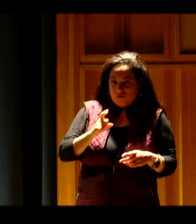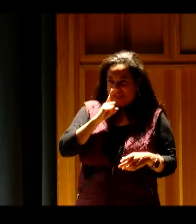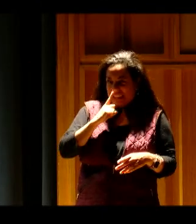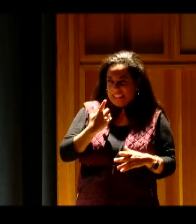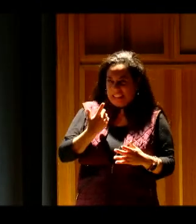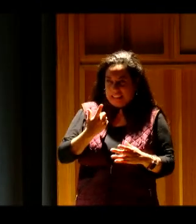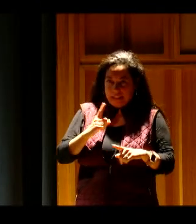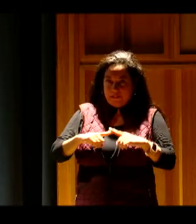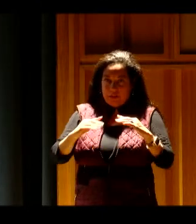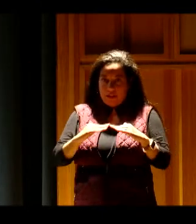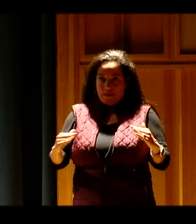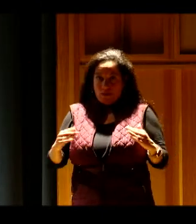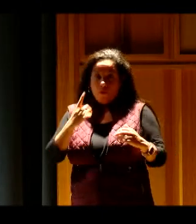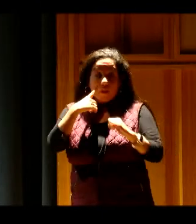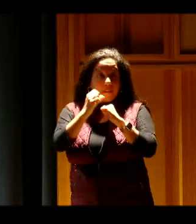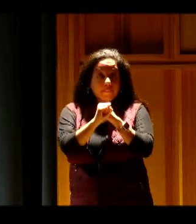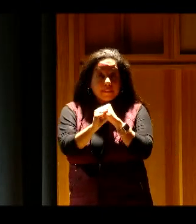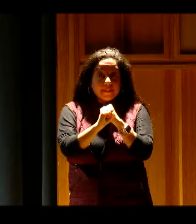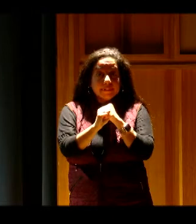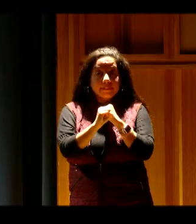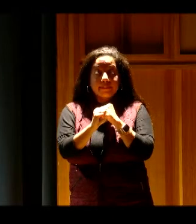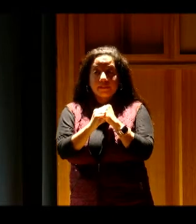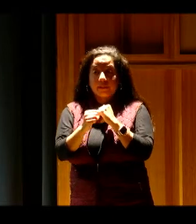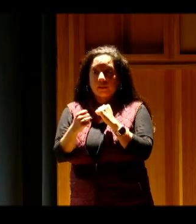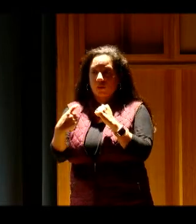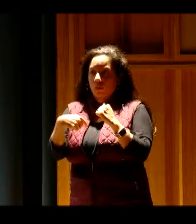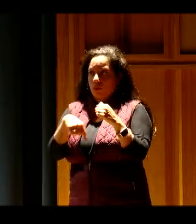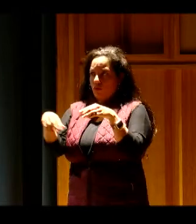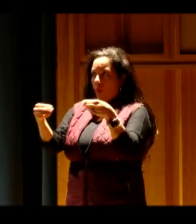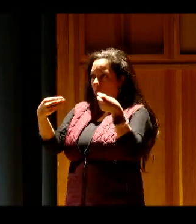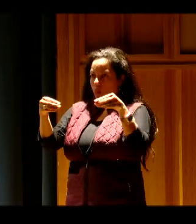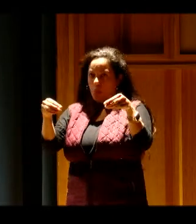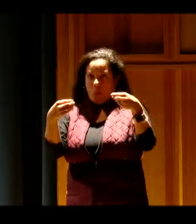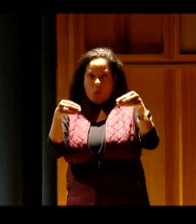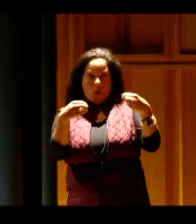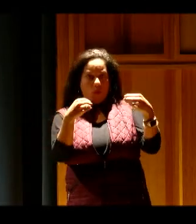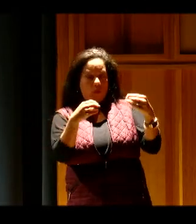Advertising, we're being sold all the time. We are being sold.